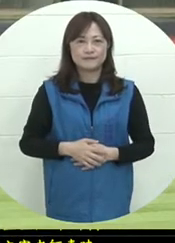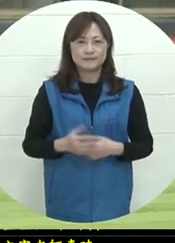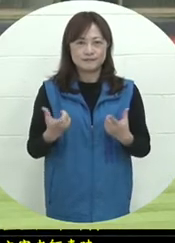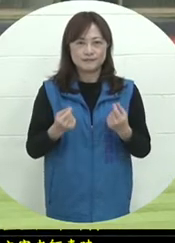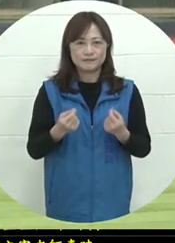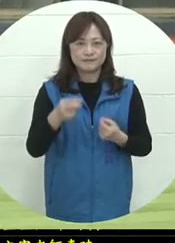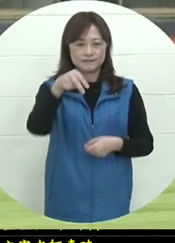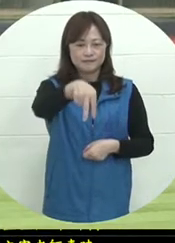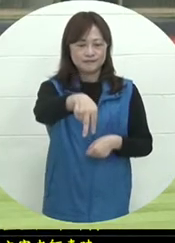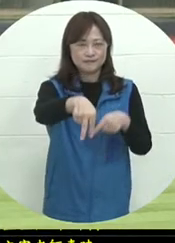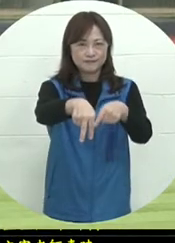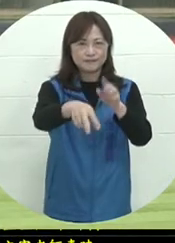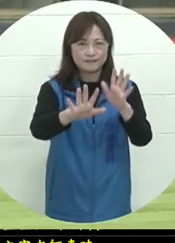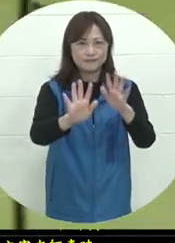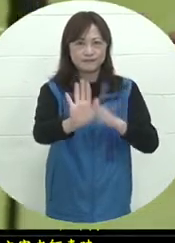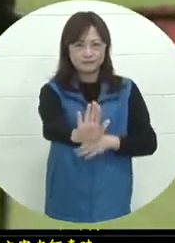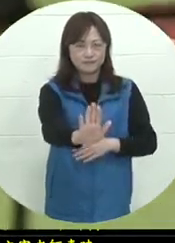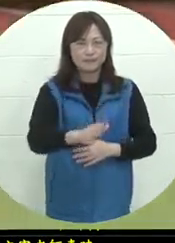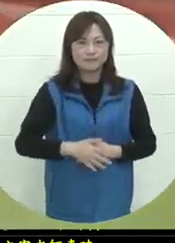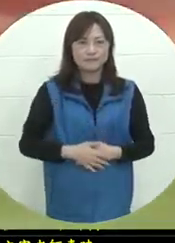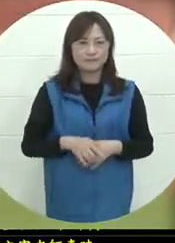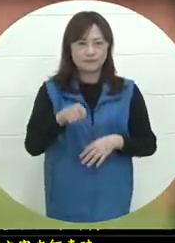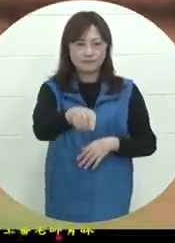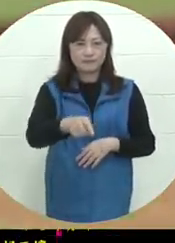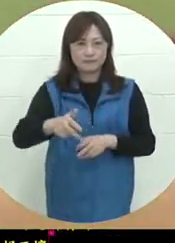At this time, the second base runner starts up. The ball